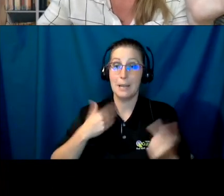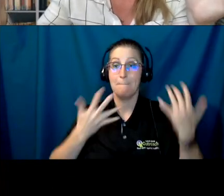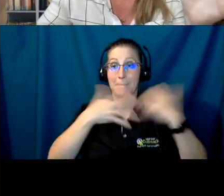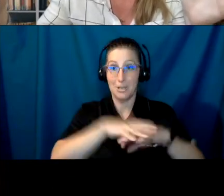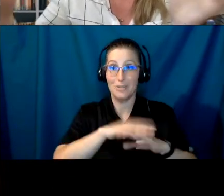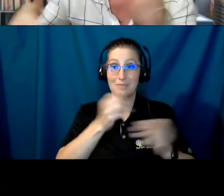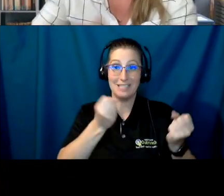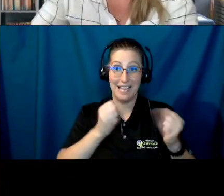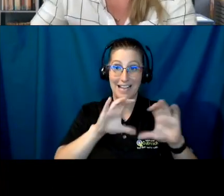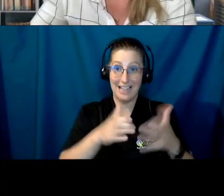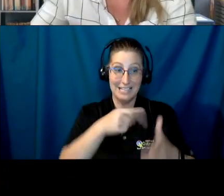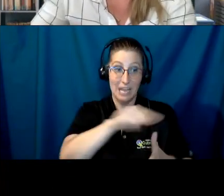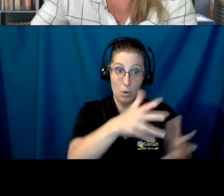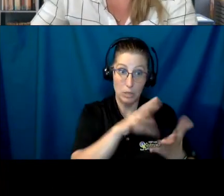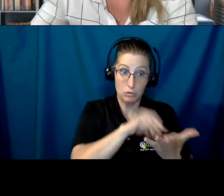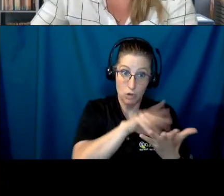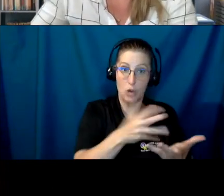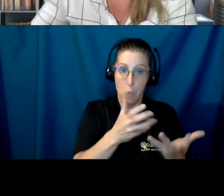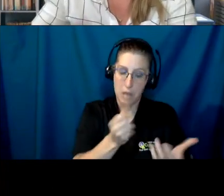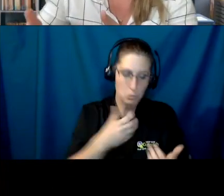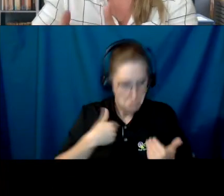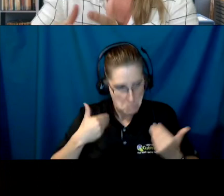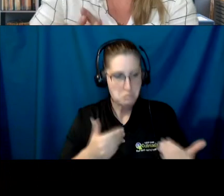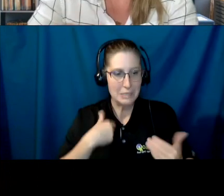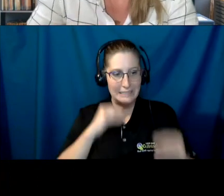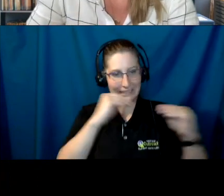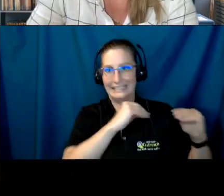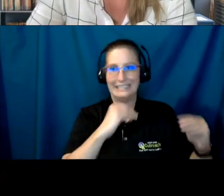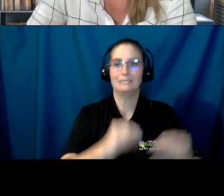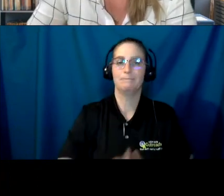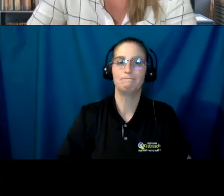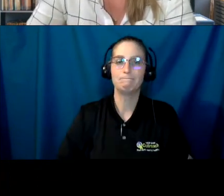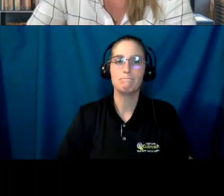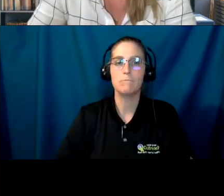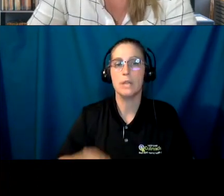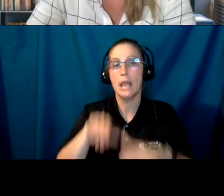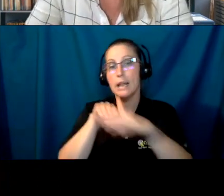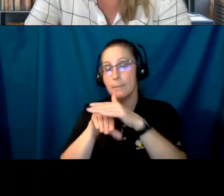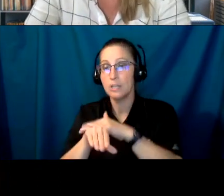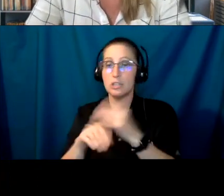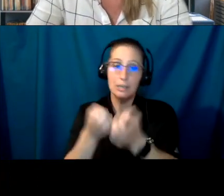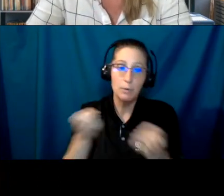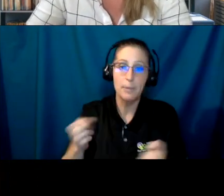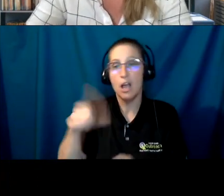so badly. So that's always fun too. Accommodations, equipment, other supports, you know, teach